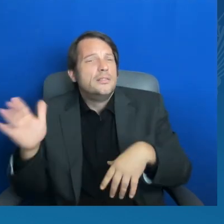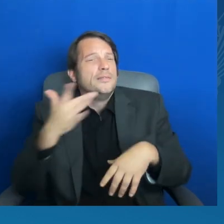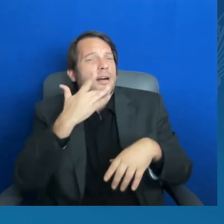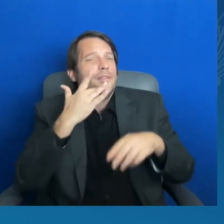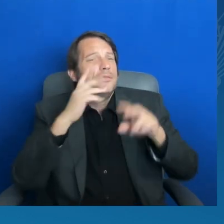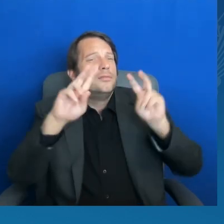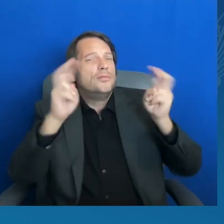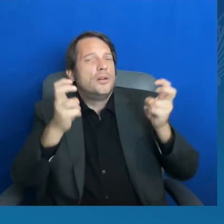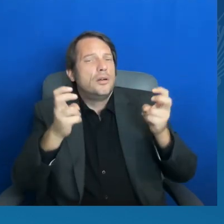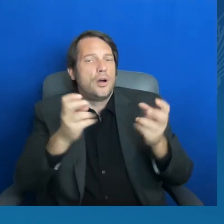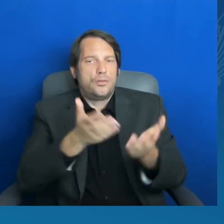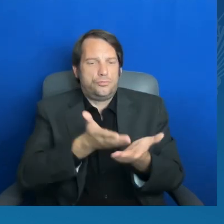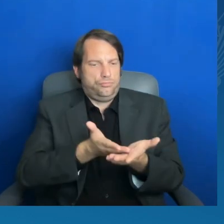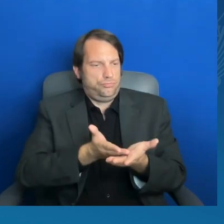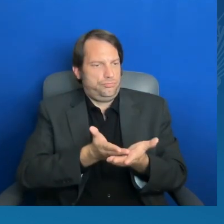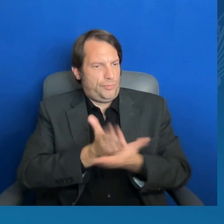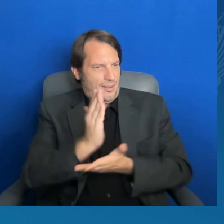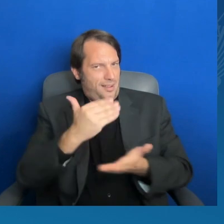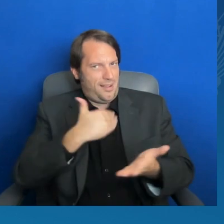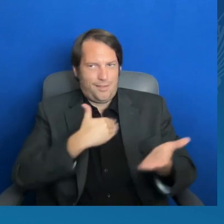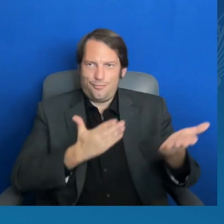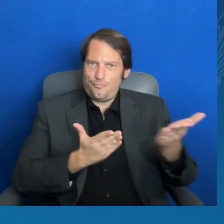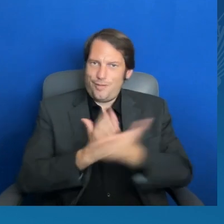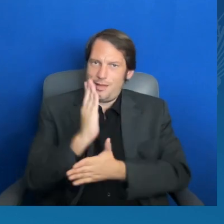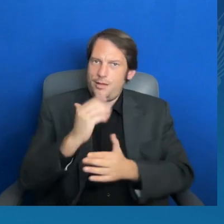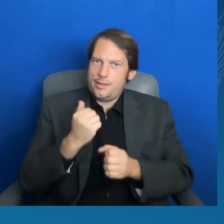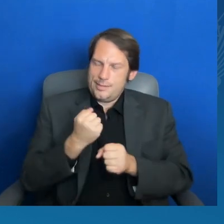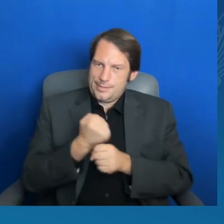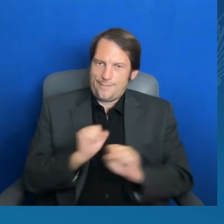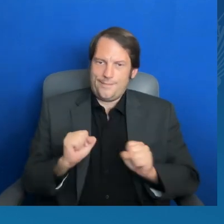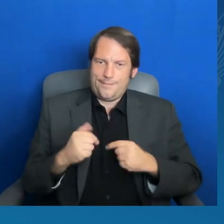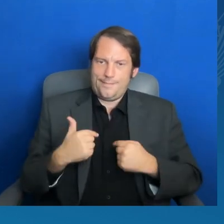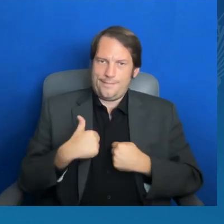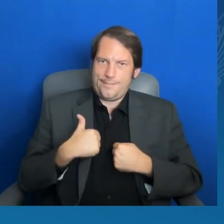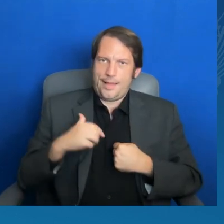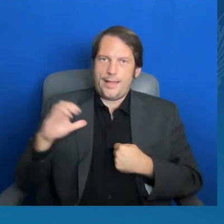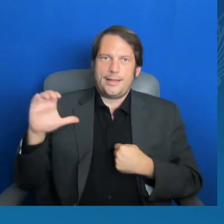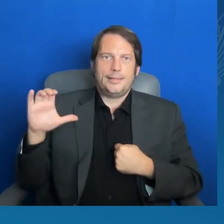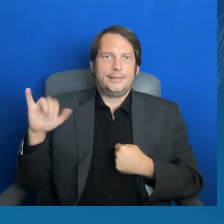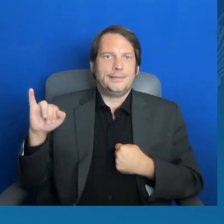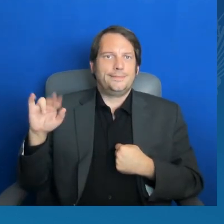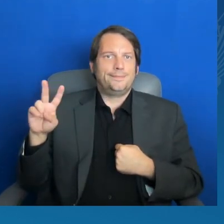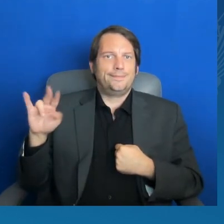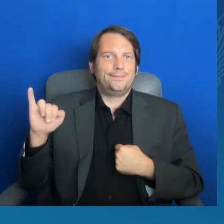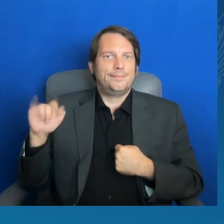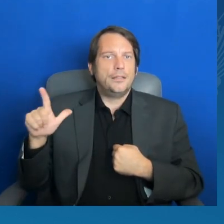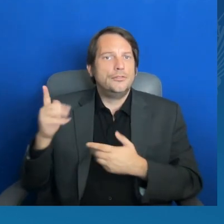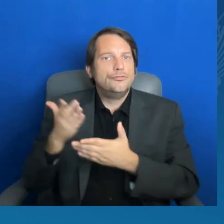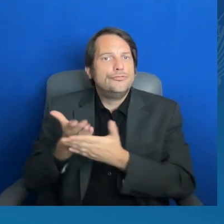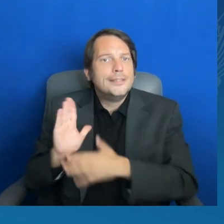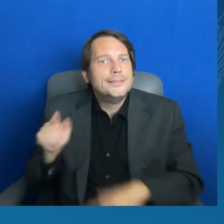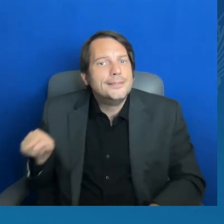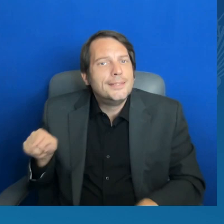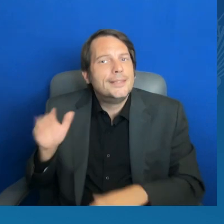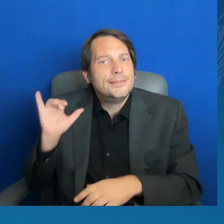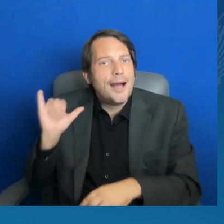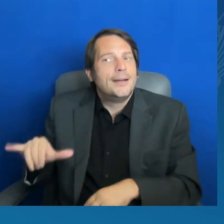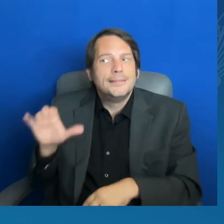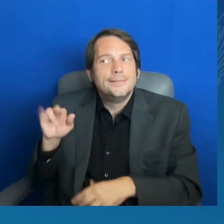but there are a lot of other civil rights and issues that you talk about that you are handling for the administration: LGBTQ+ -- The Vice President: Yes. Mr. George: -- reproductive rights --